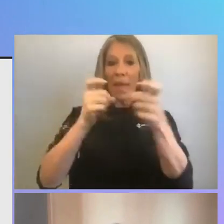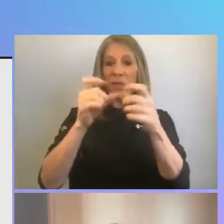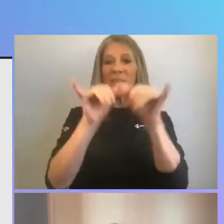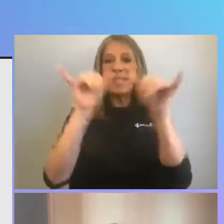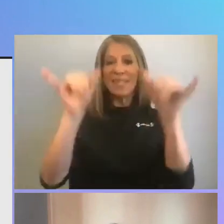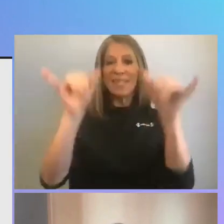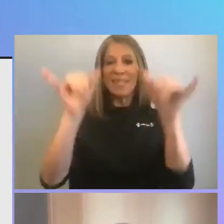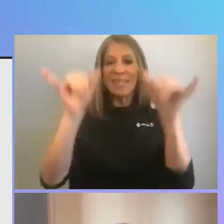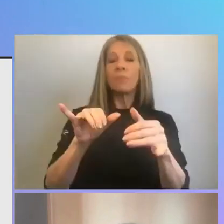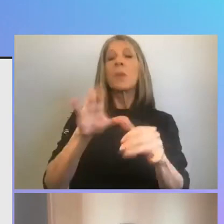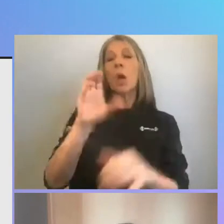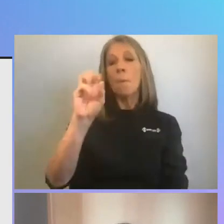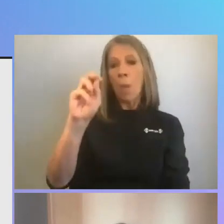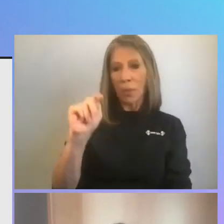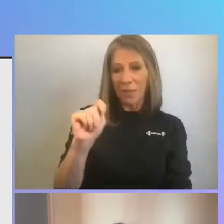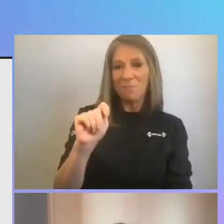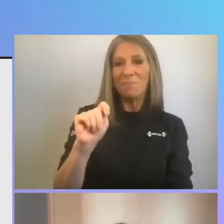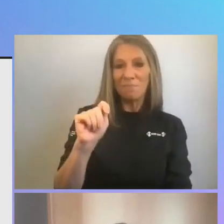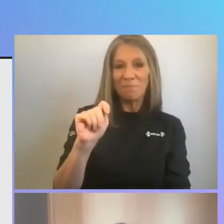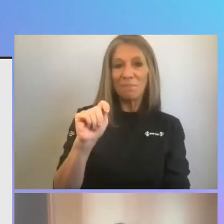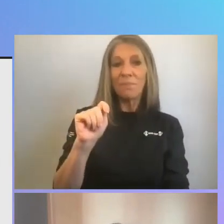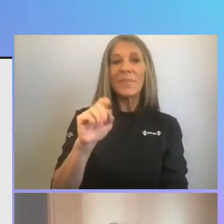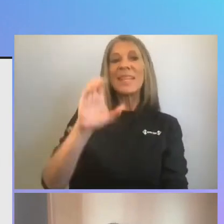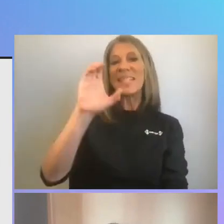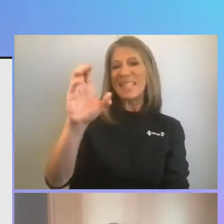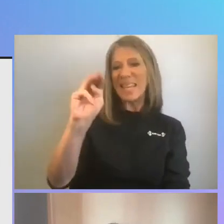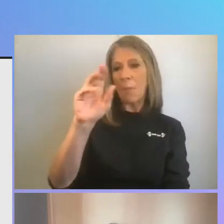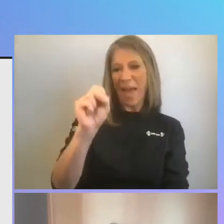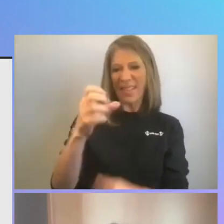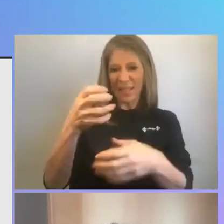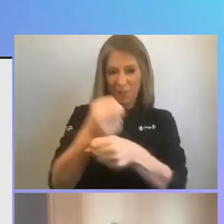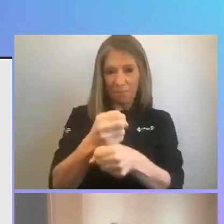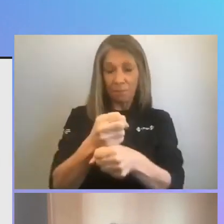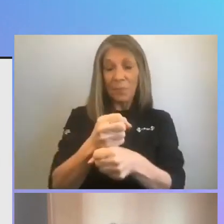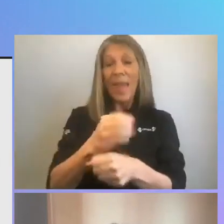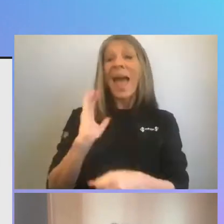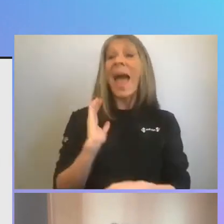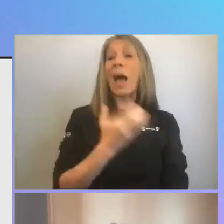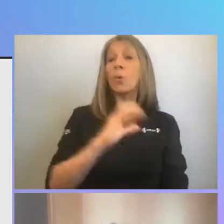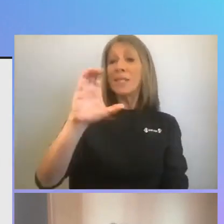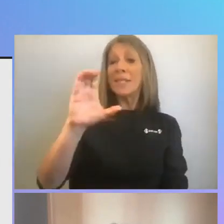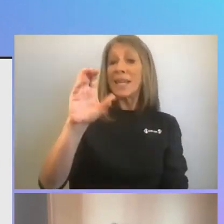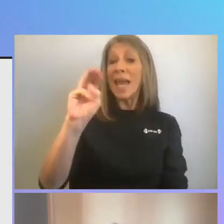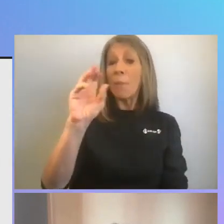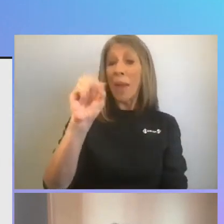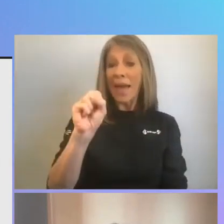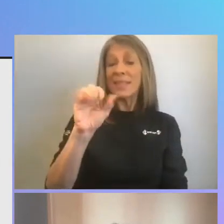which is CMS for short. So our CMS is the backbone of how our